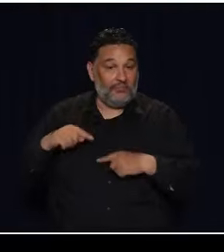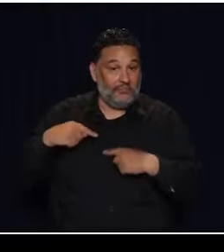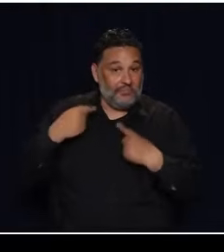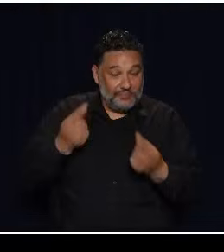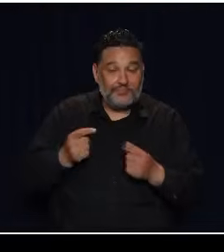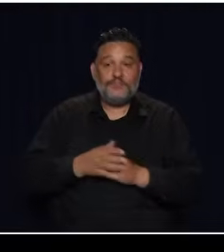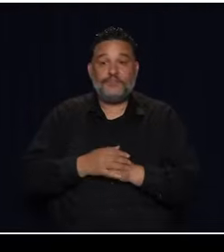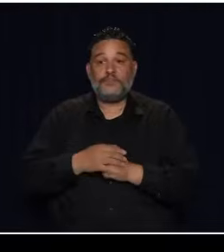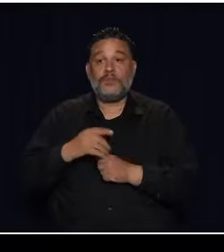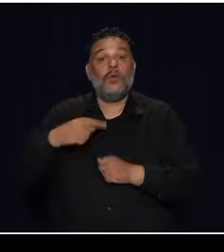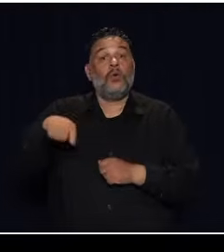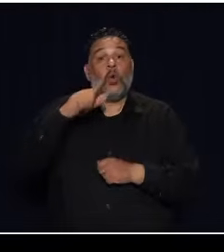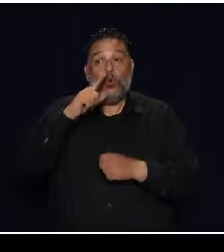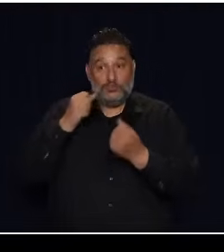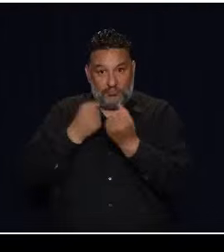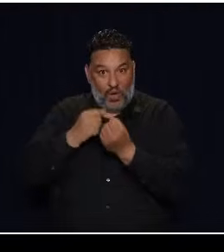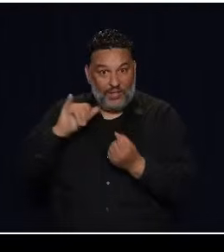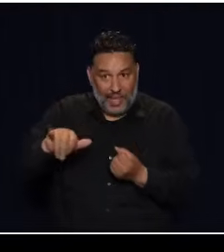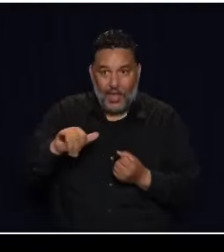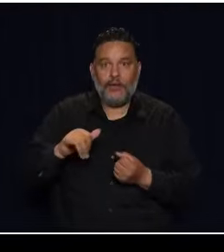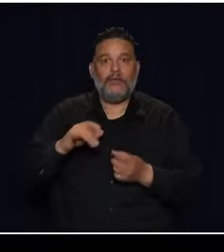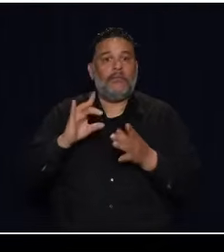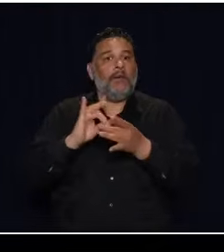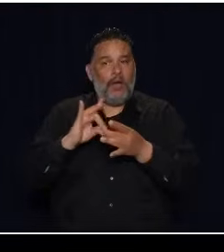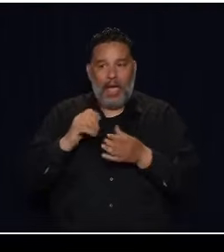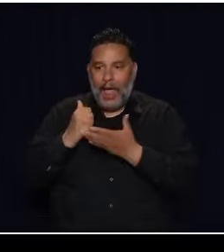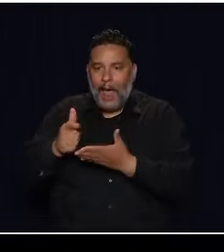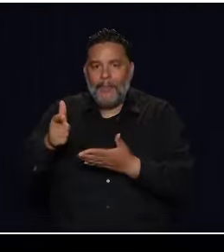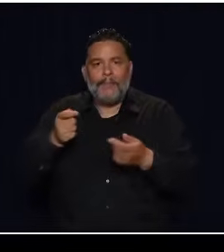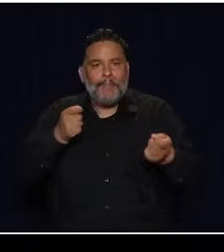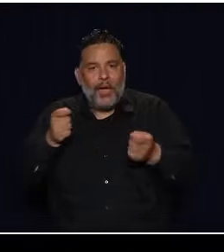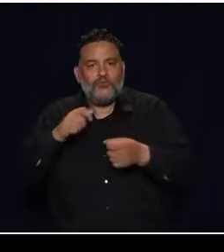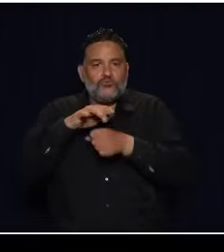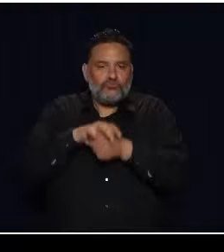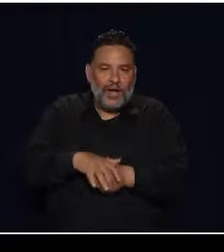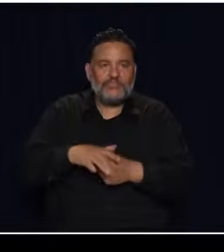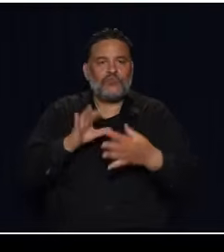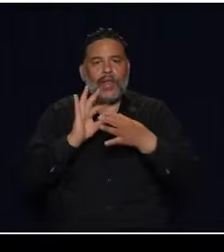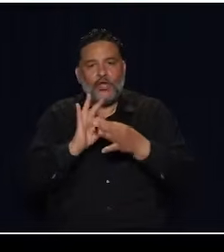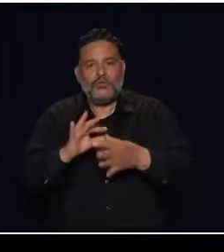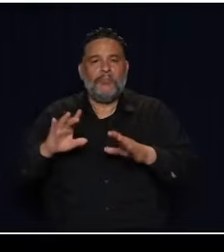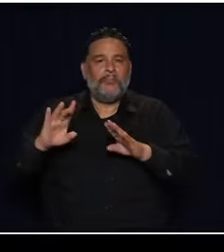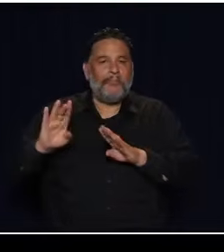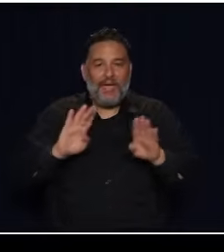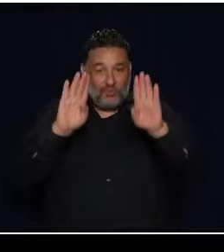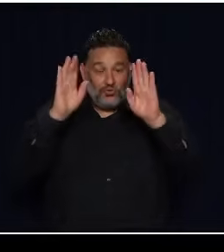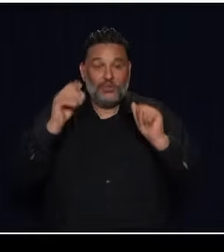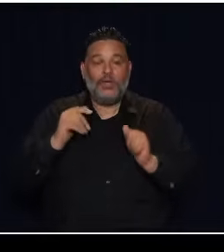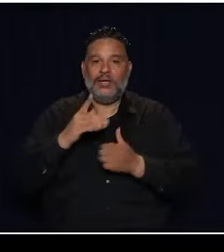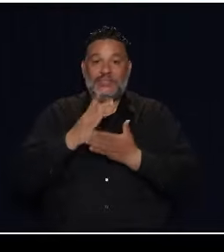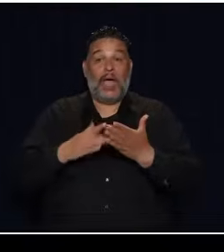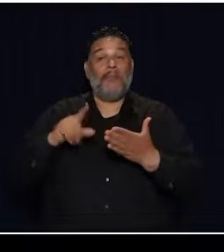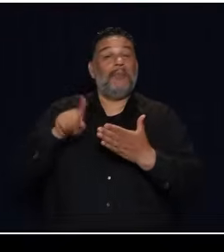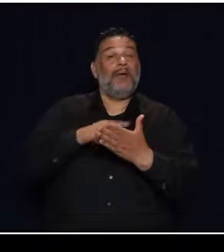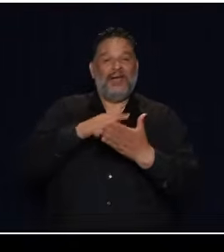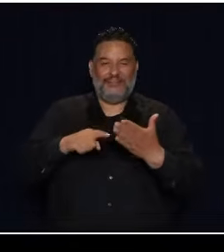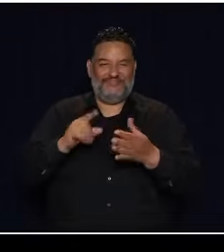CLASSROOM, SOCIAL/EMOTIONAL LEARNING HAS SEEN A SURGE IN POPULARITY.